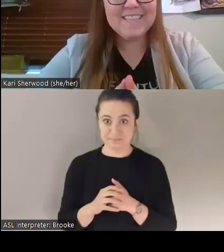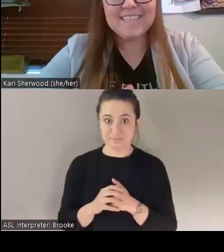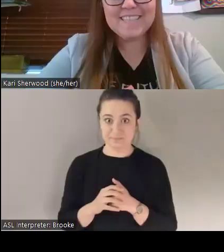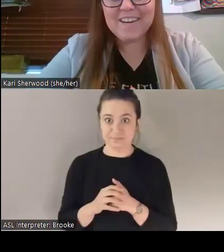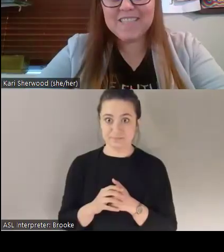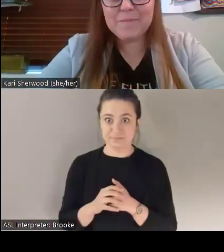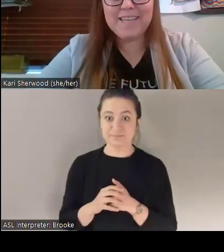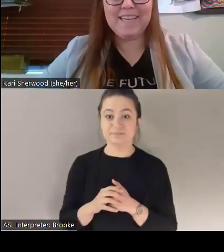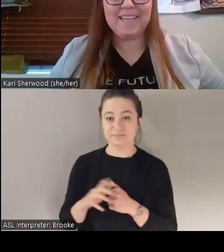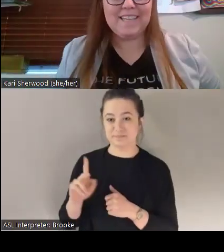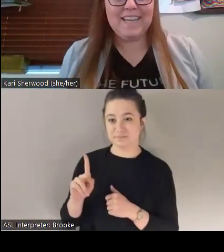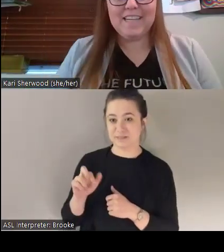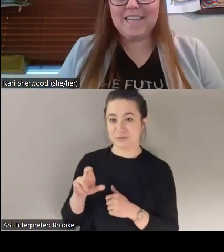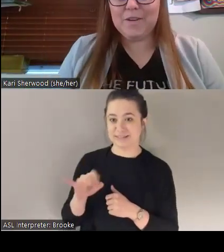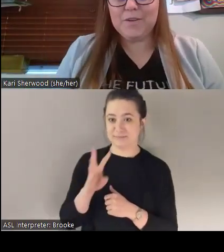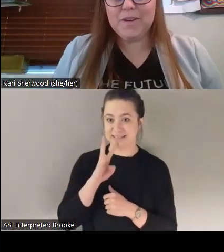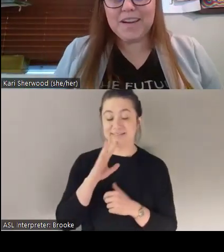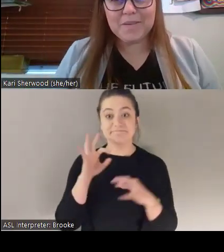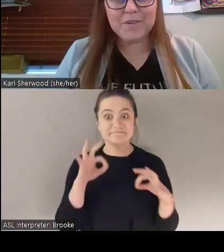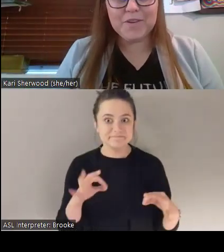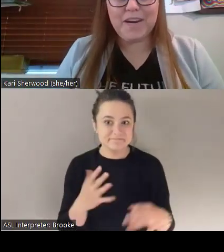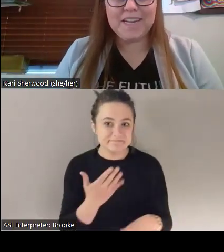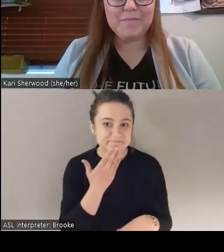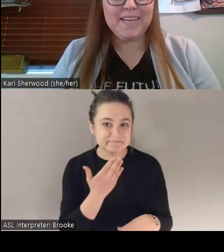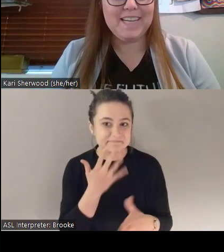This is Kari speaking. Thank you for inviting me